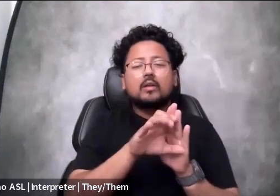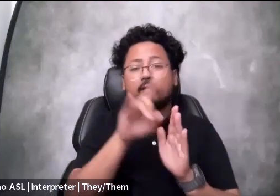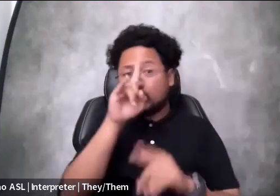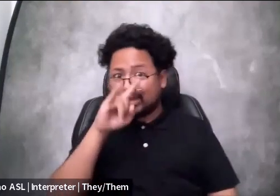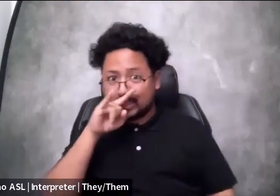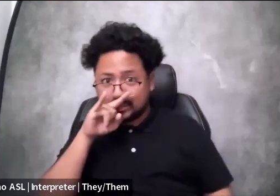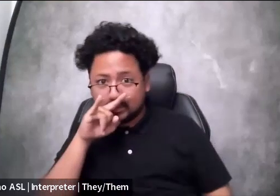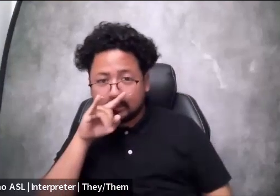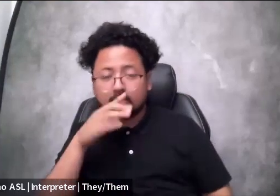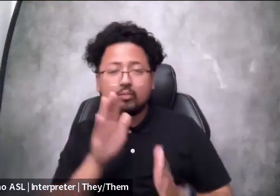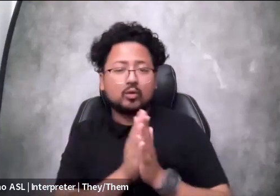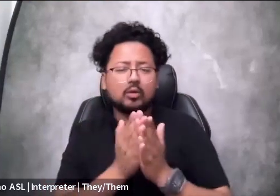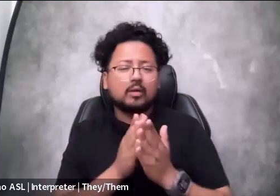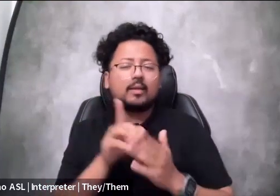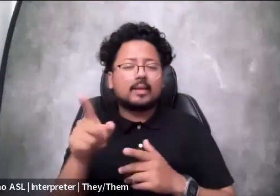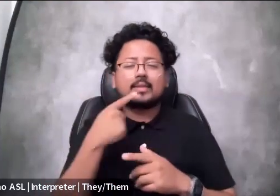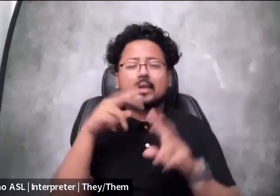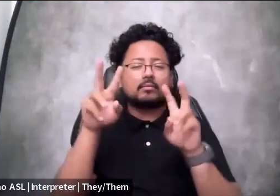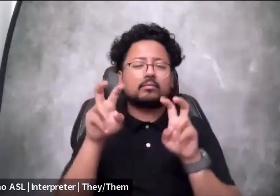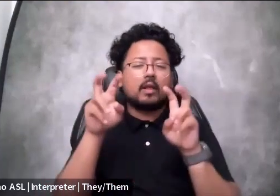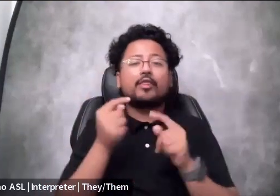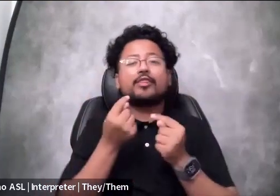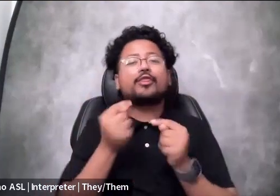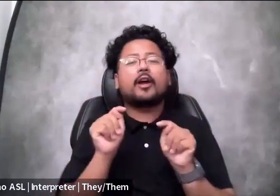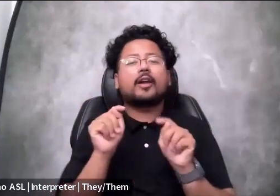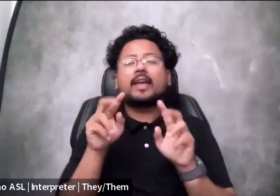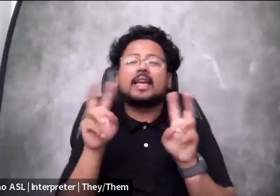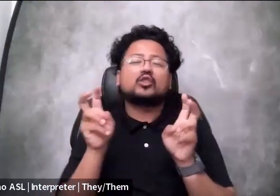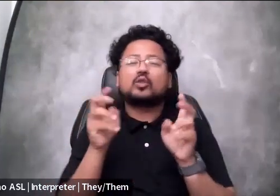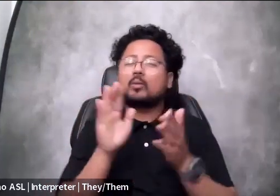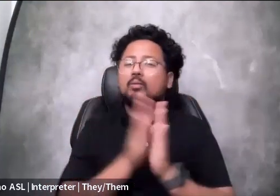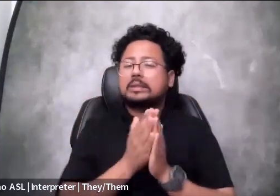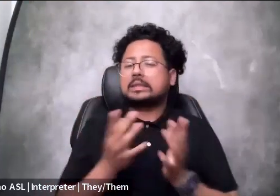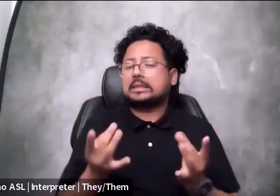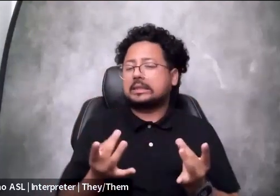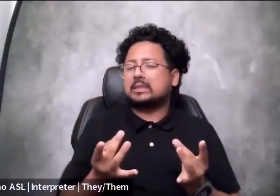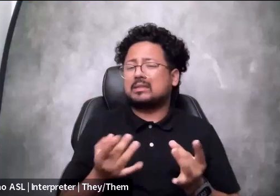it can get treated like the issue book all the time and not like. My book is so important.